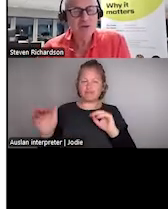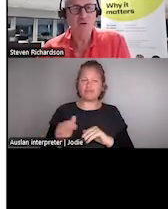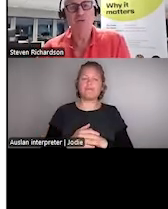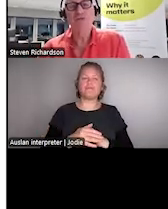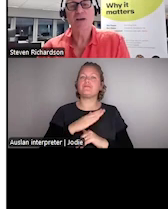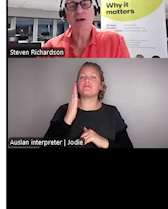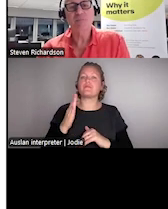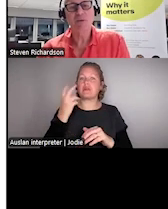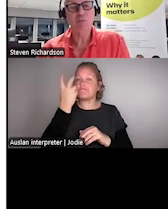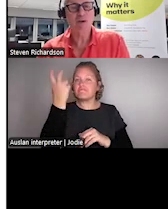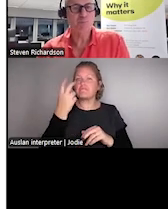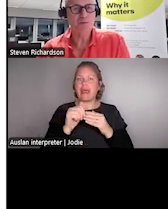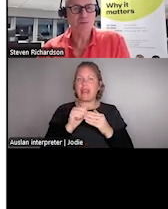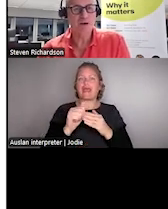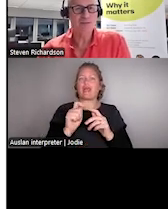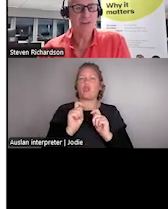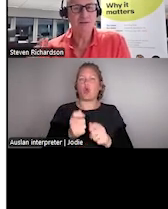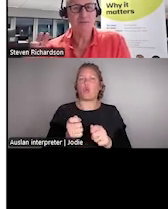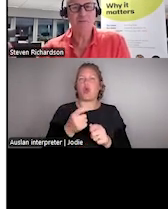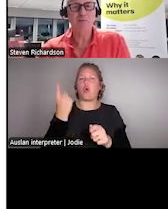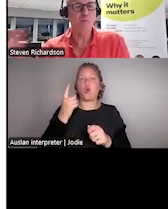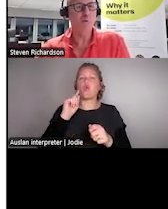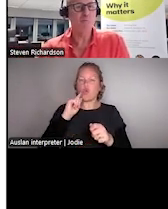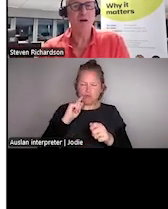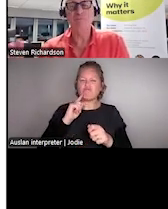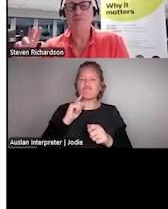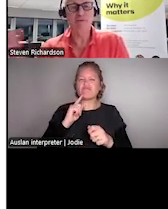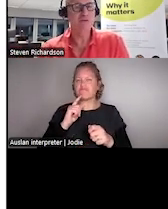donors. Who are going to break the ice. They are people who are warmed up and they have given to